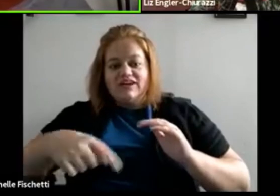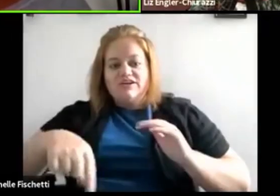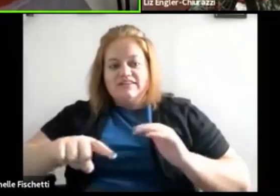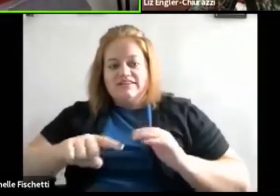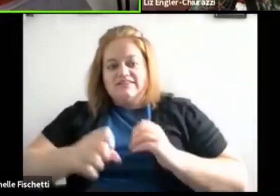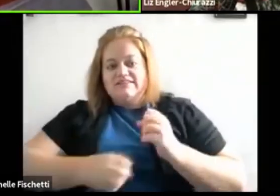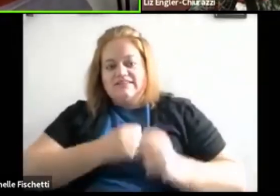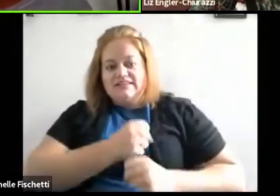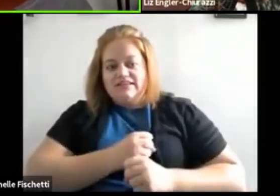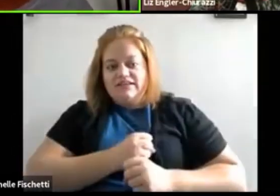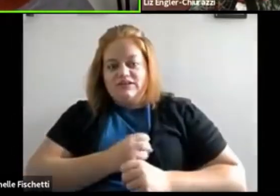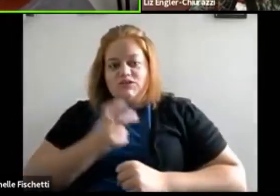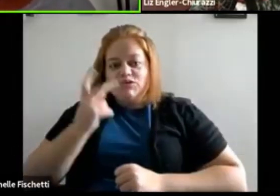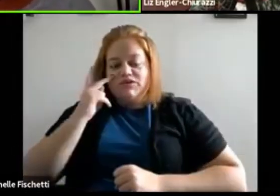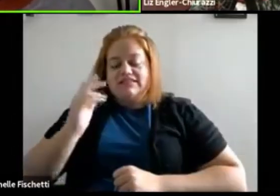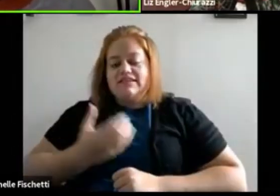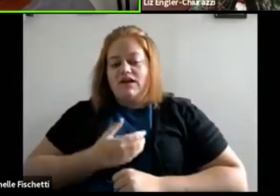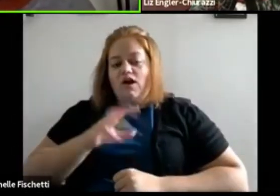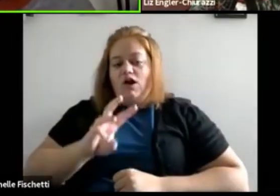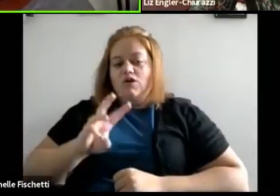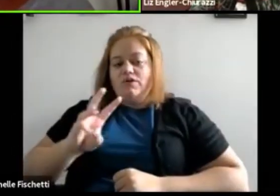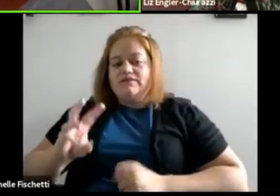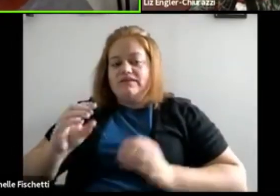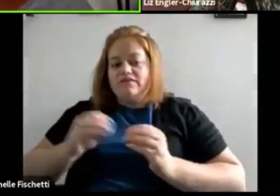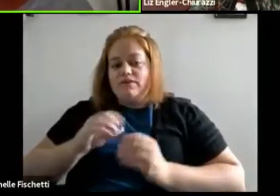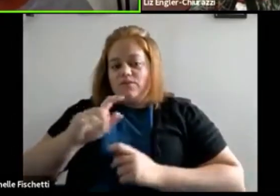can check out our website for more details and see a full list of those